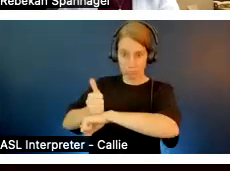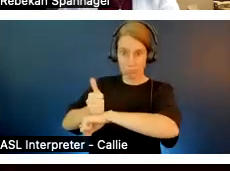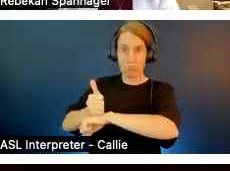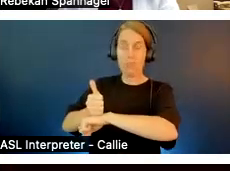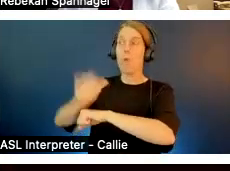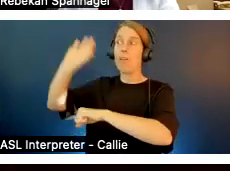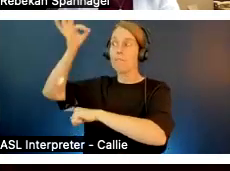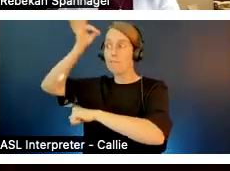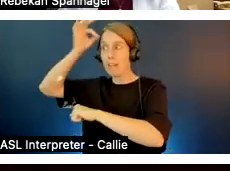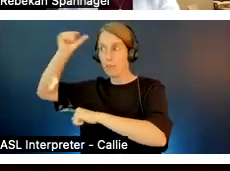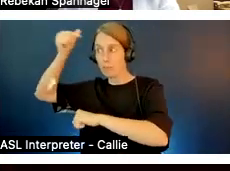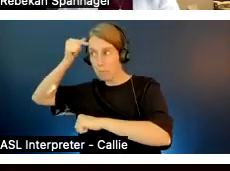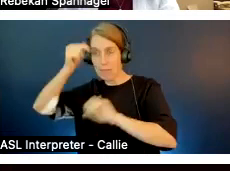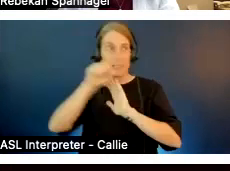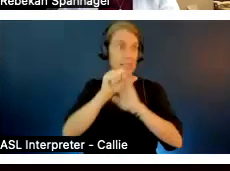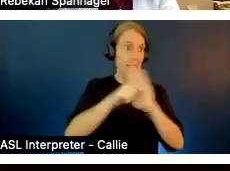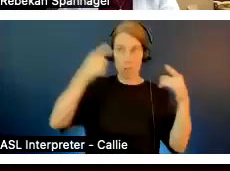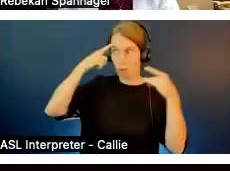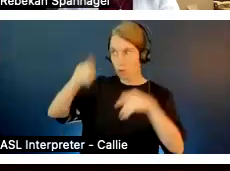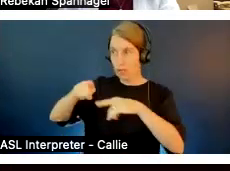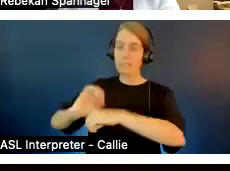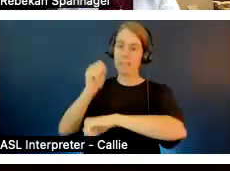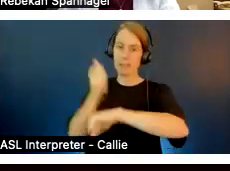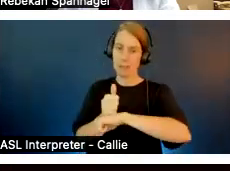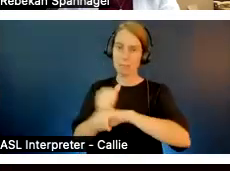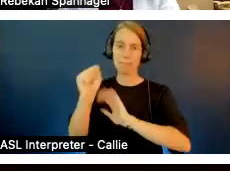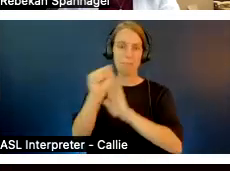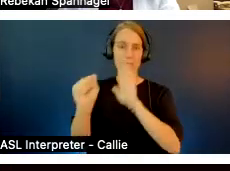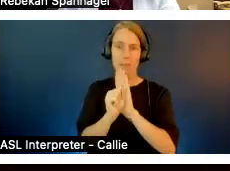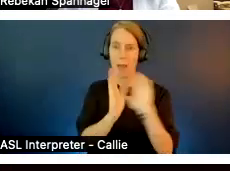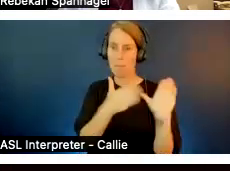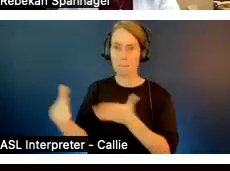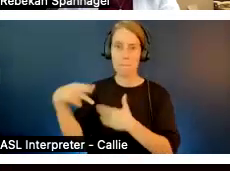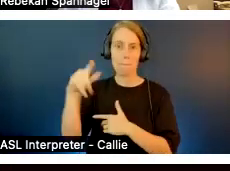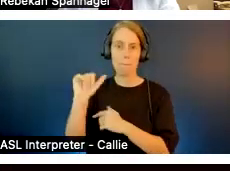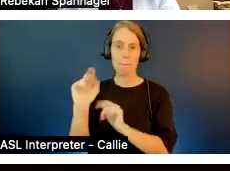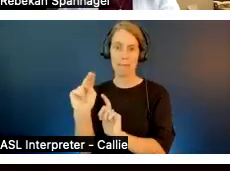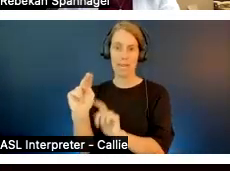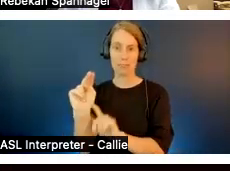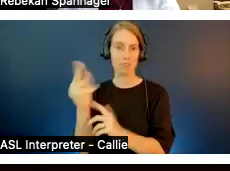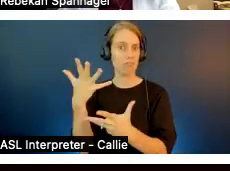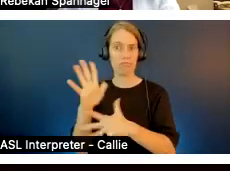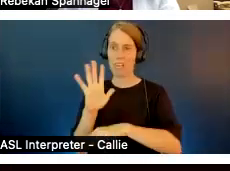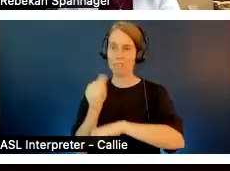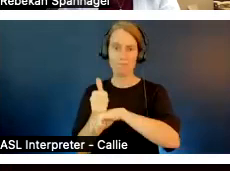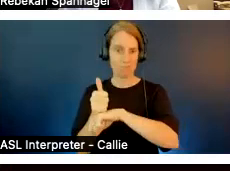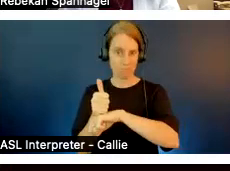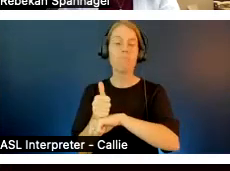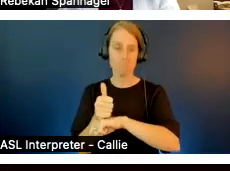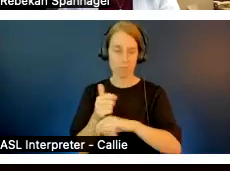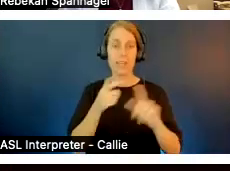government every state plan is developed by that state there are a list of mandatory services